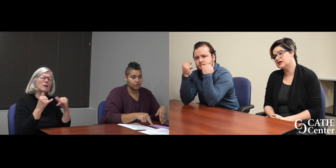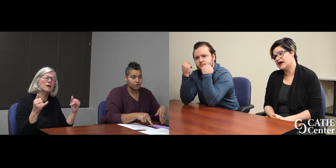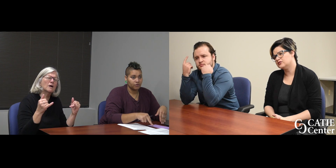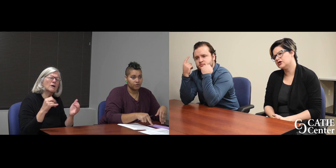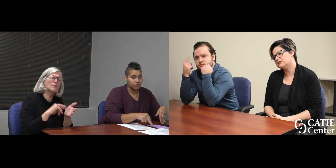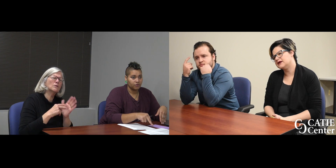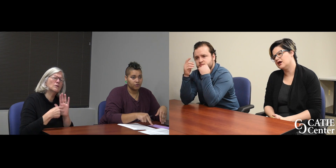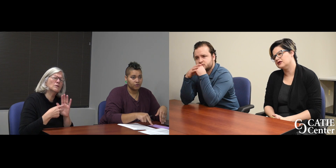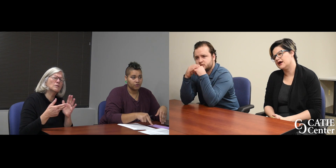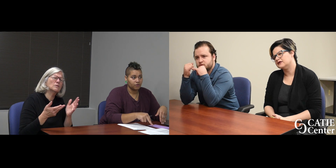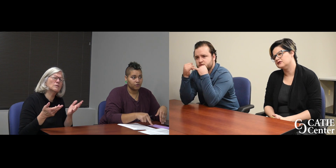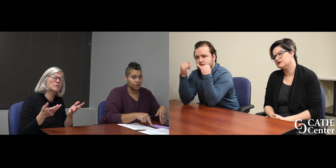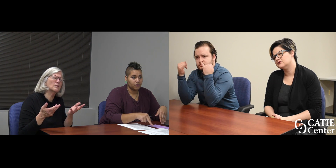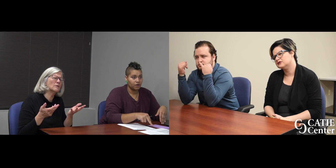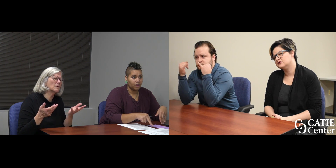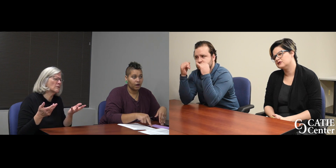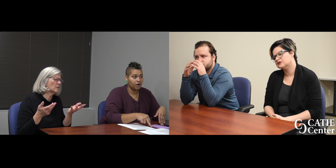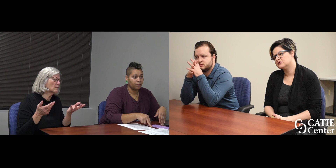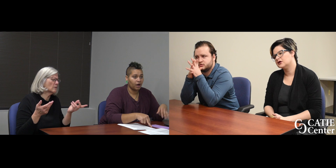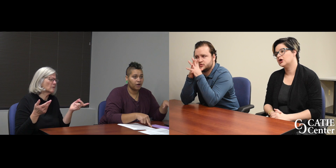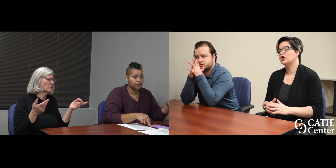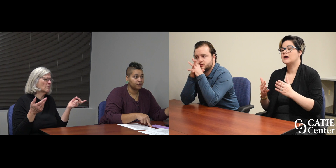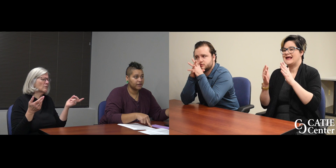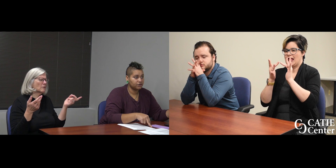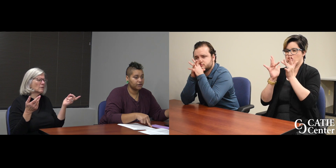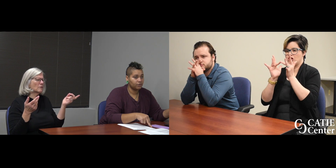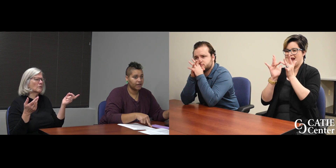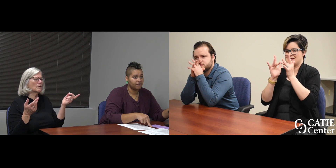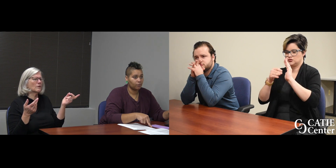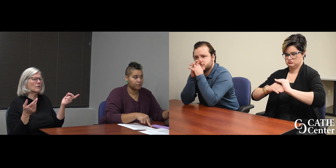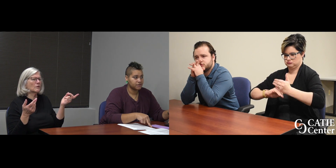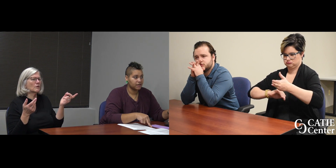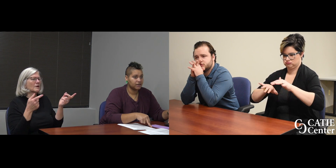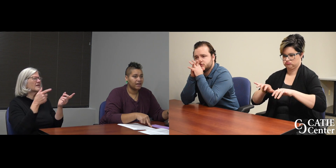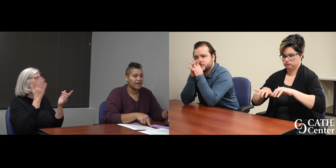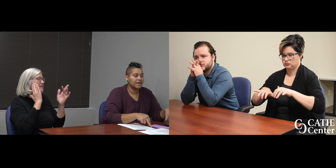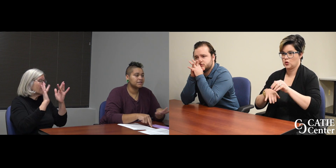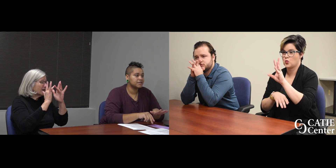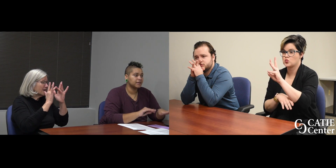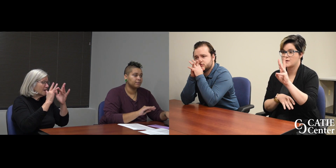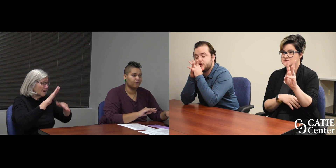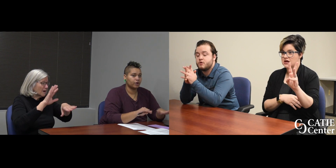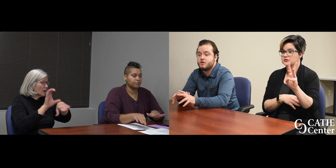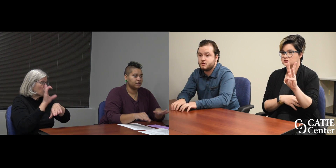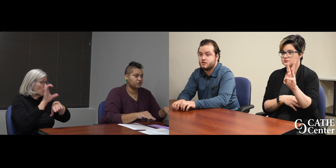Through the internet, we have a website, and it's the same form.